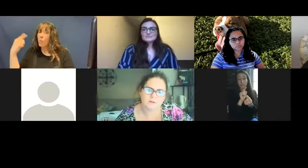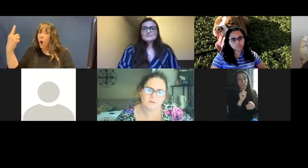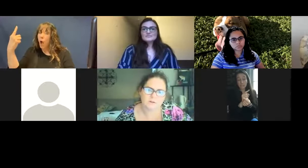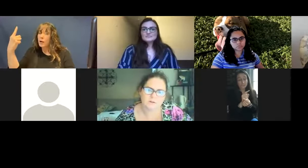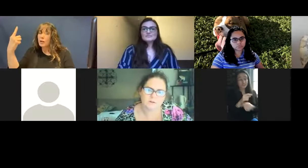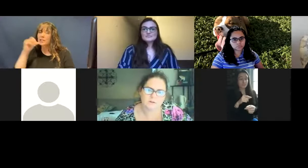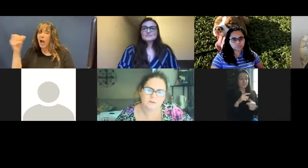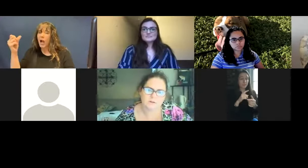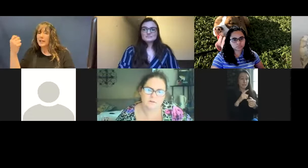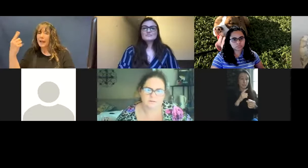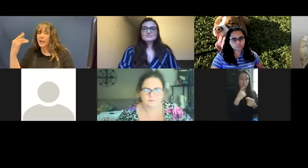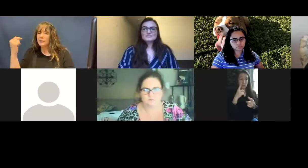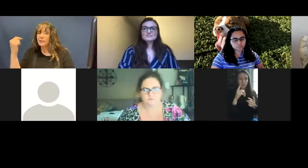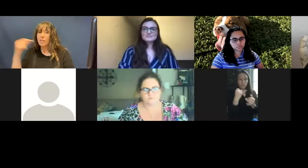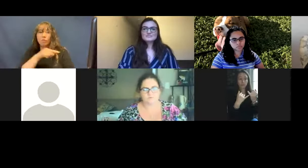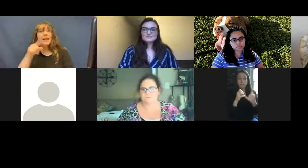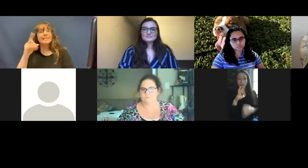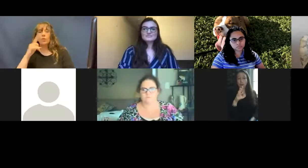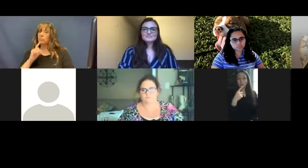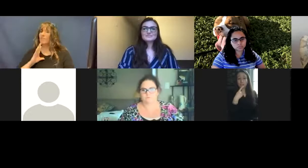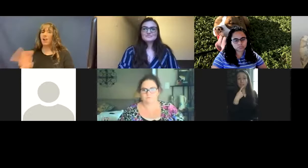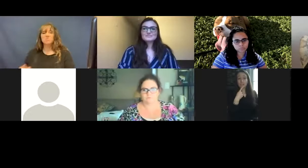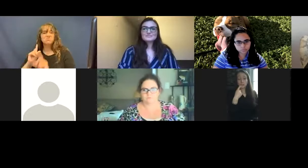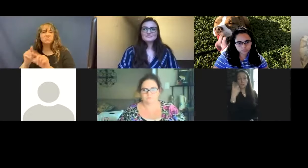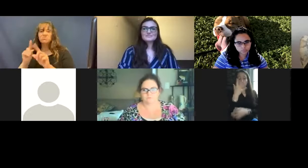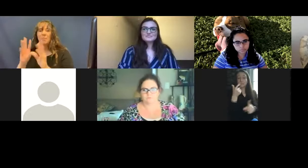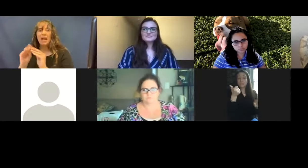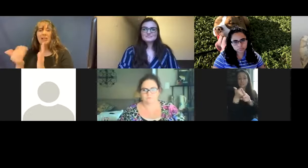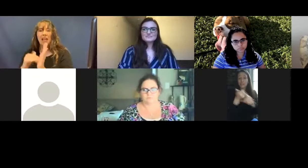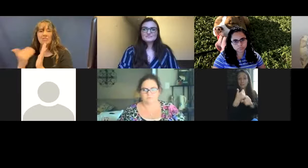having meetings. And I remember the final straw was saying, you're embarrassing yourselves